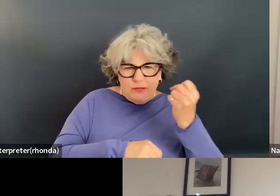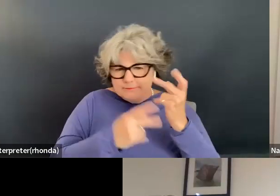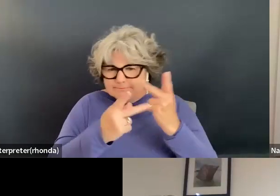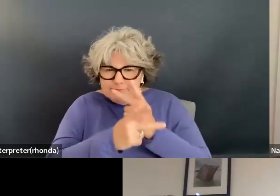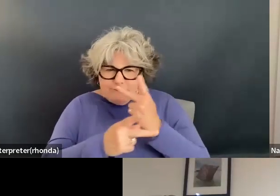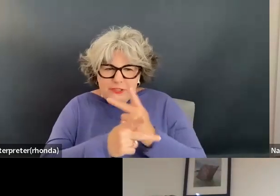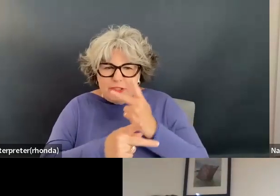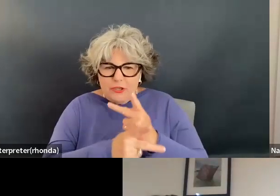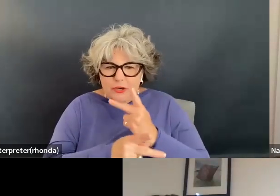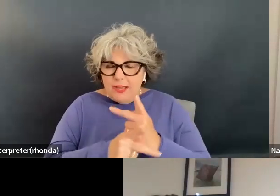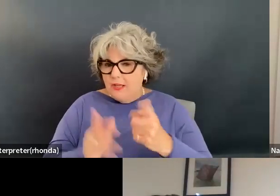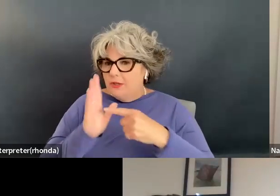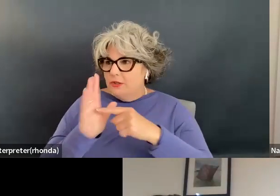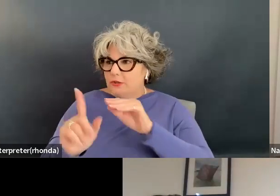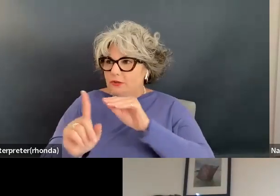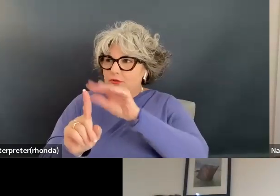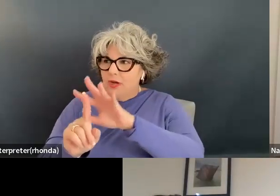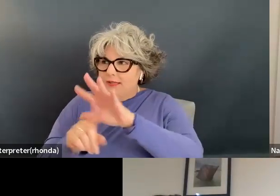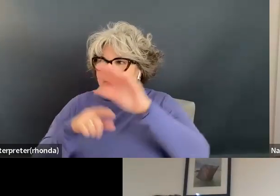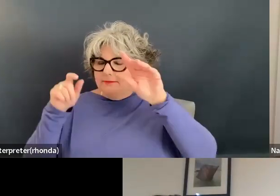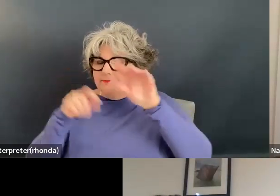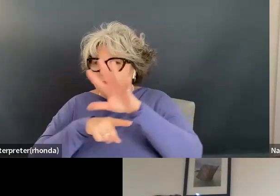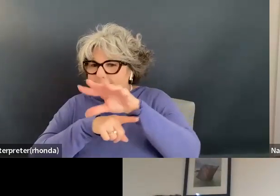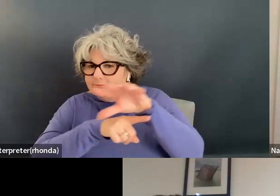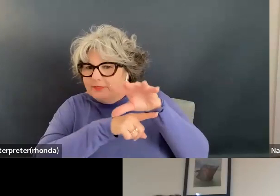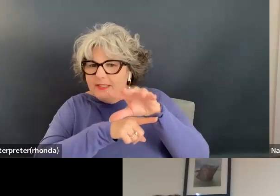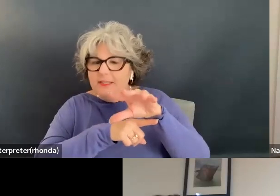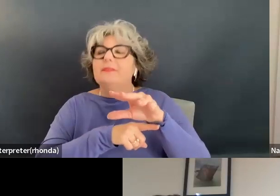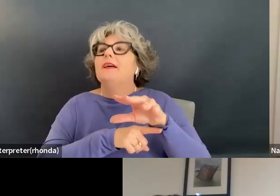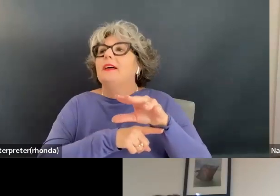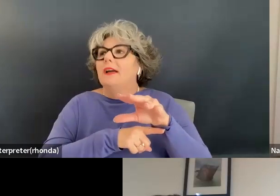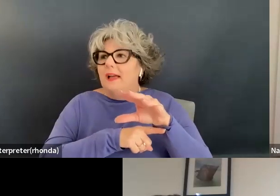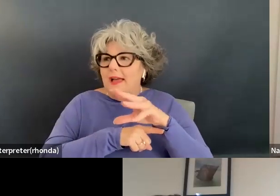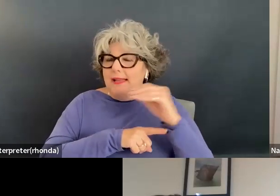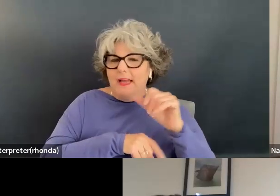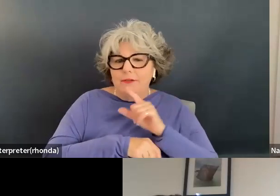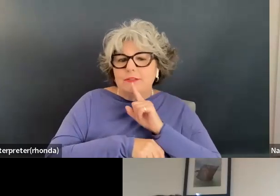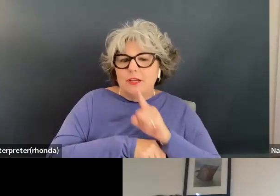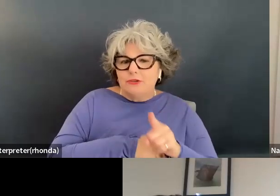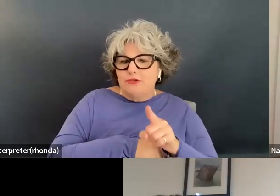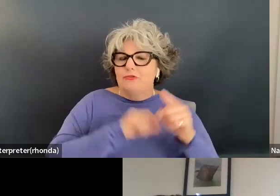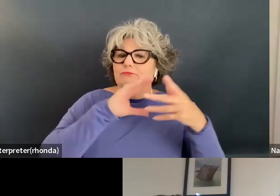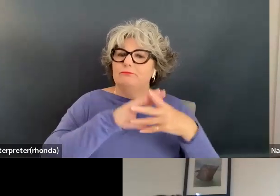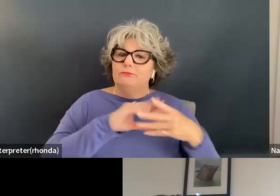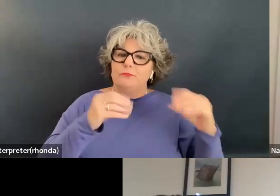I shot that scene for the end of the film, but I wasn't sure how the narration should complete."